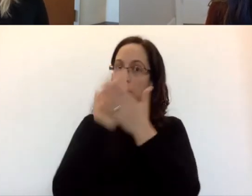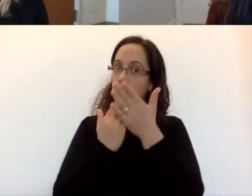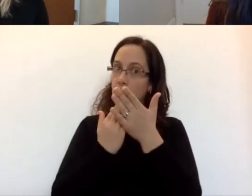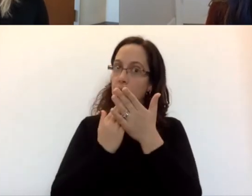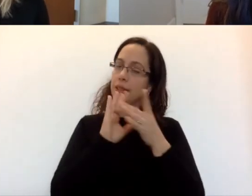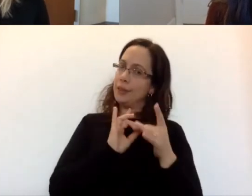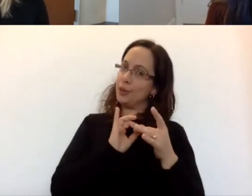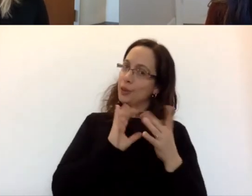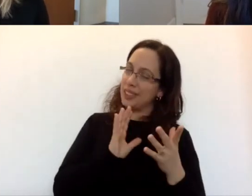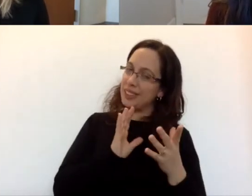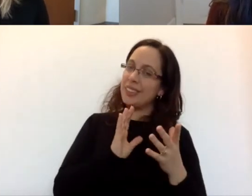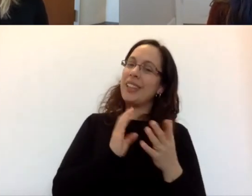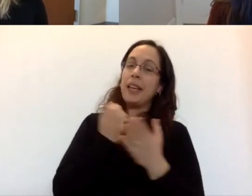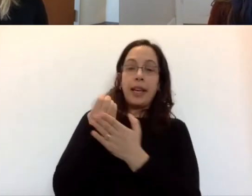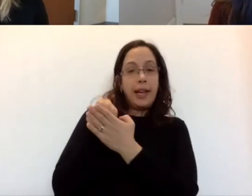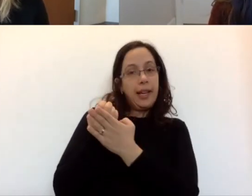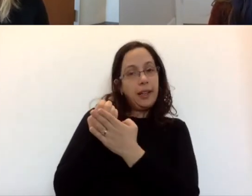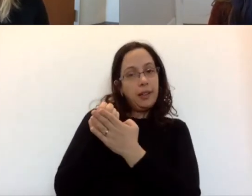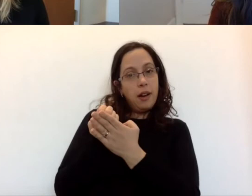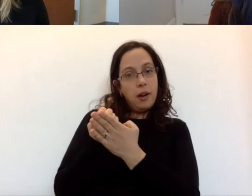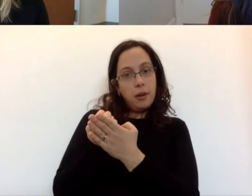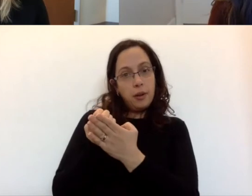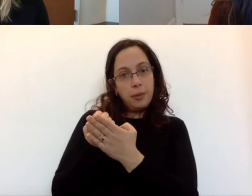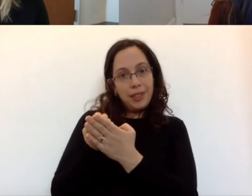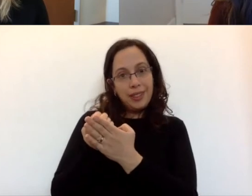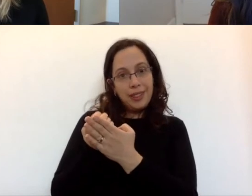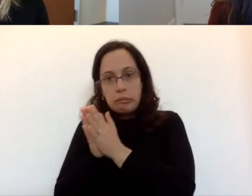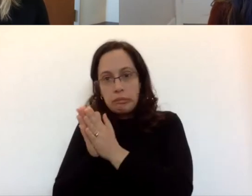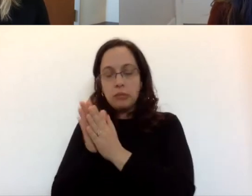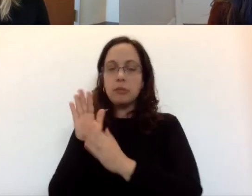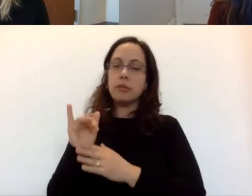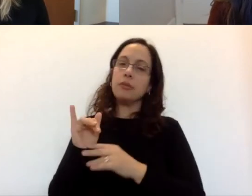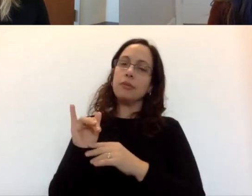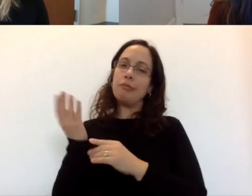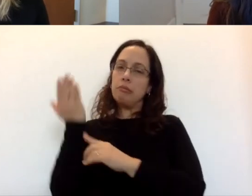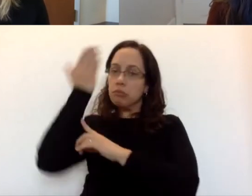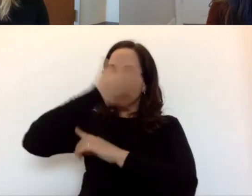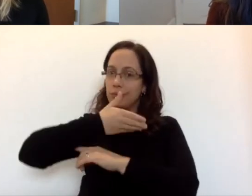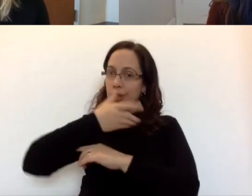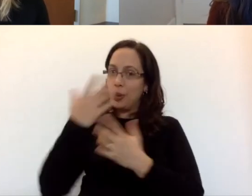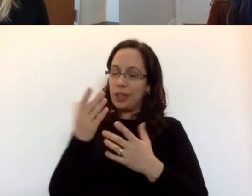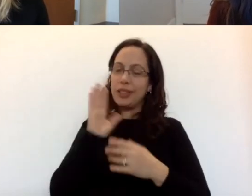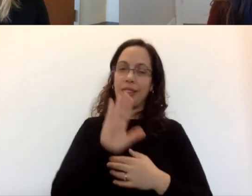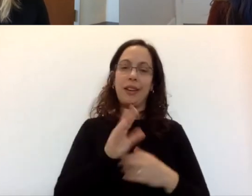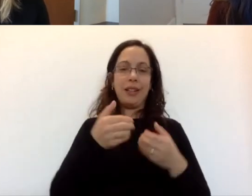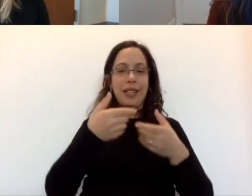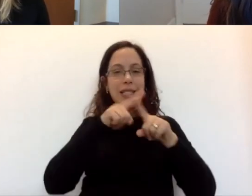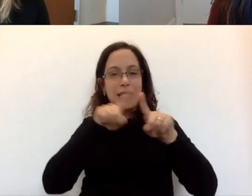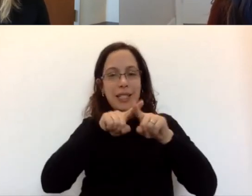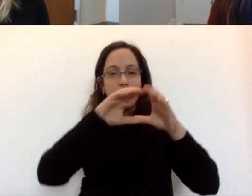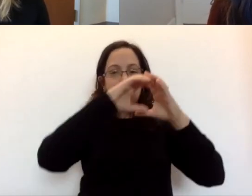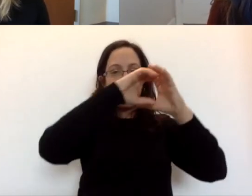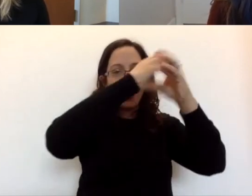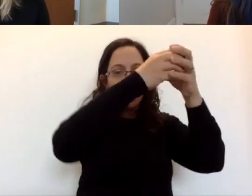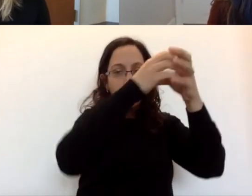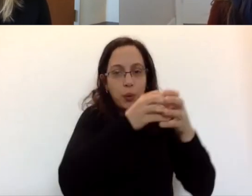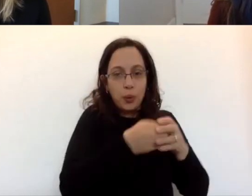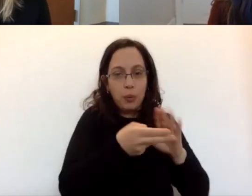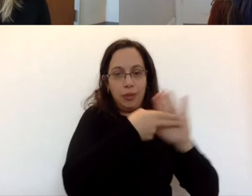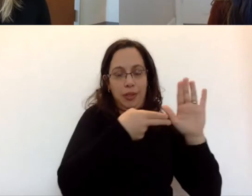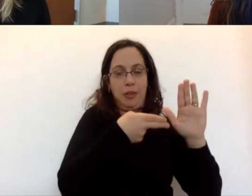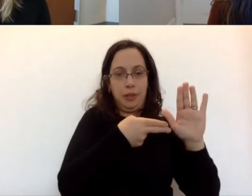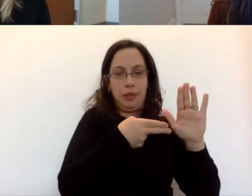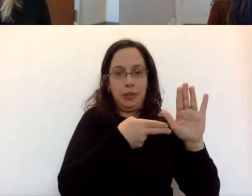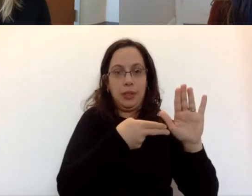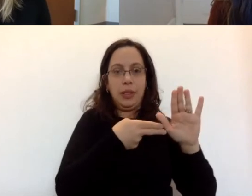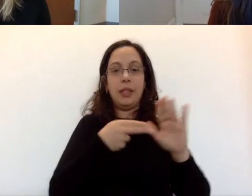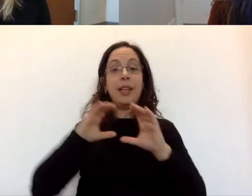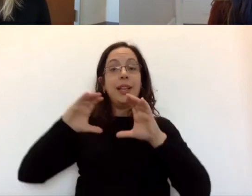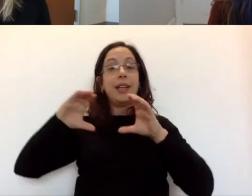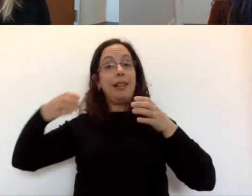interests are sort of shrouded by their sectarian labels and that class interests often become very